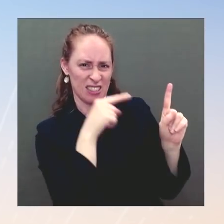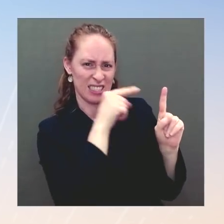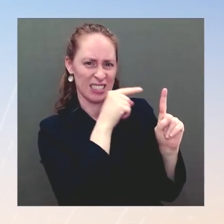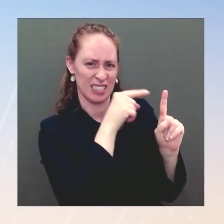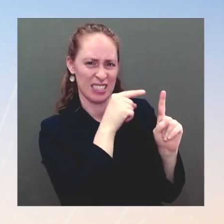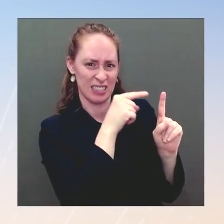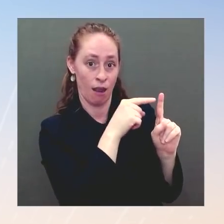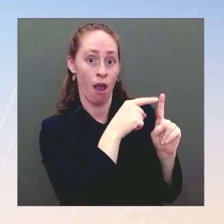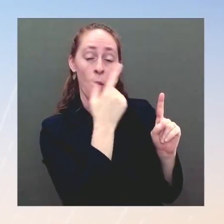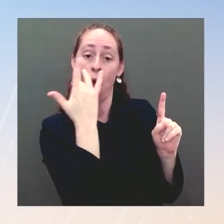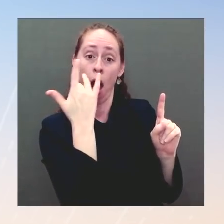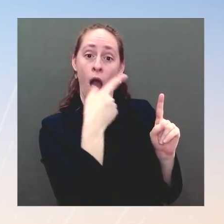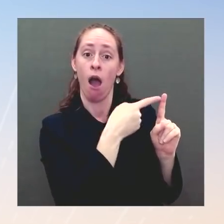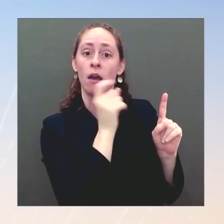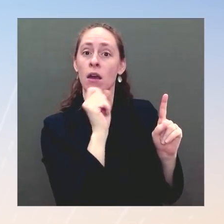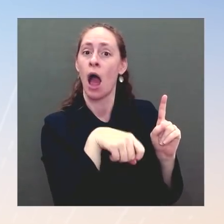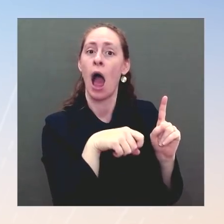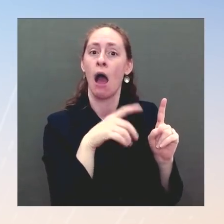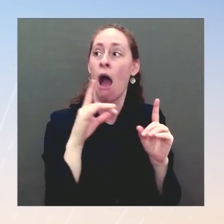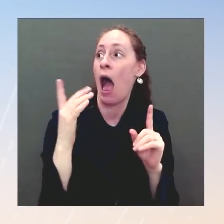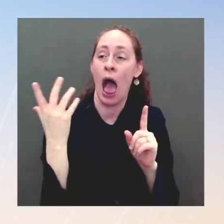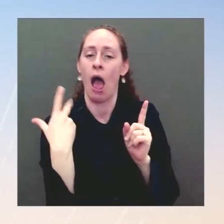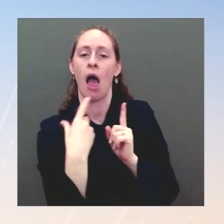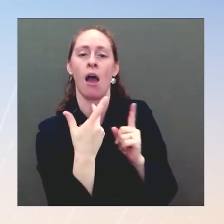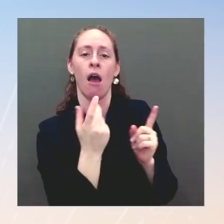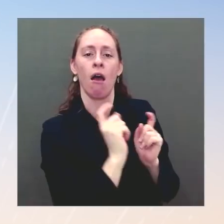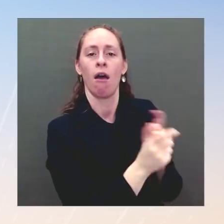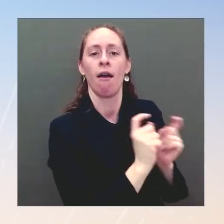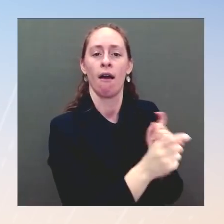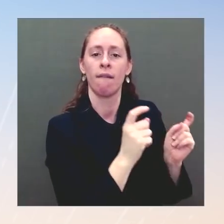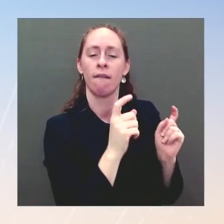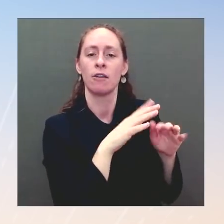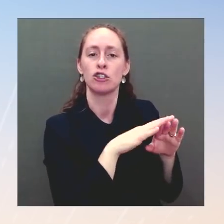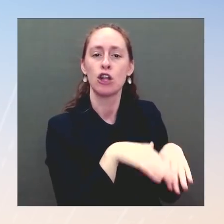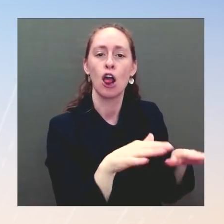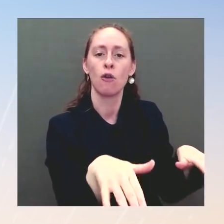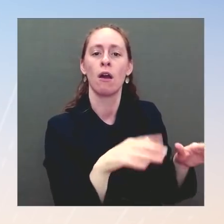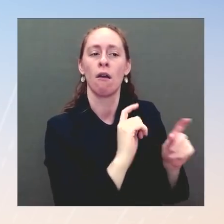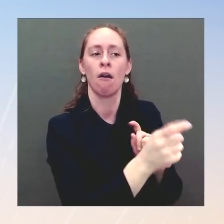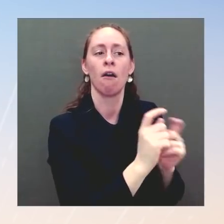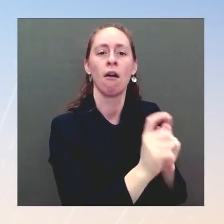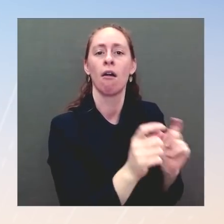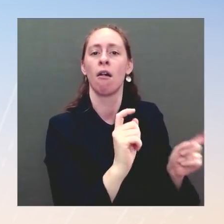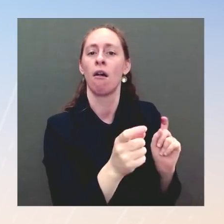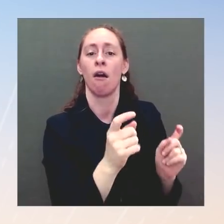So that is an additional step we took. So I just wanted to cover that. One other note: Today also marks 100 days